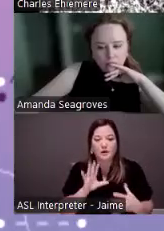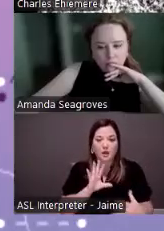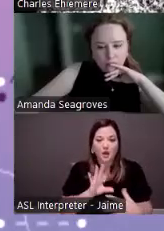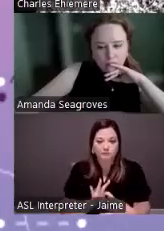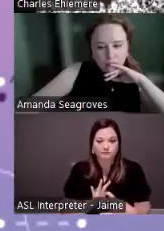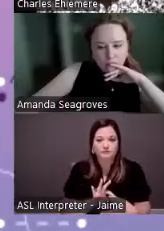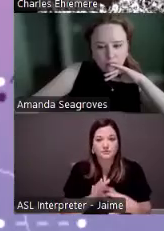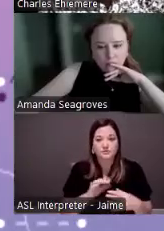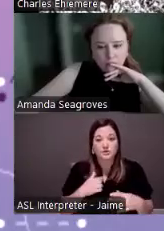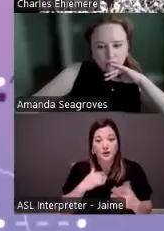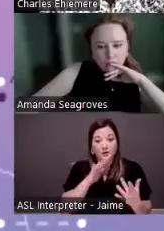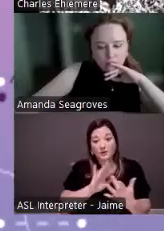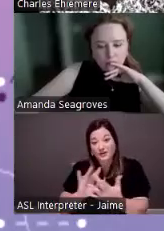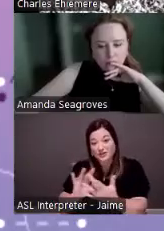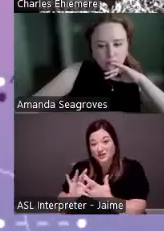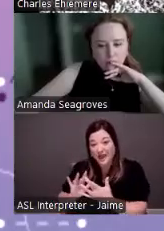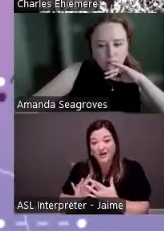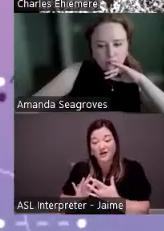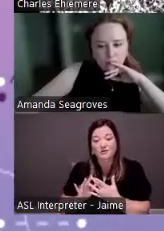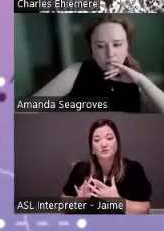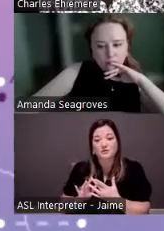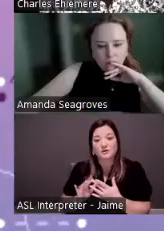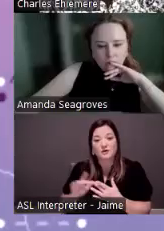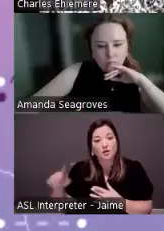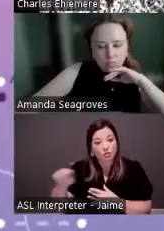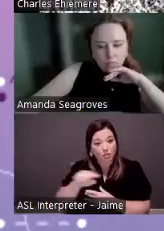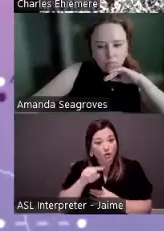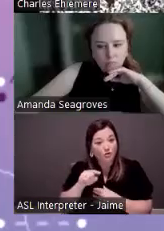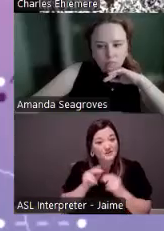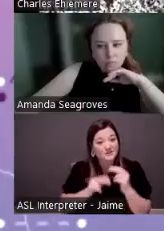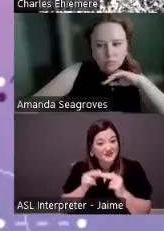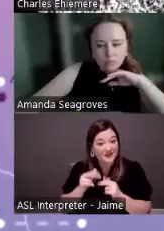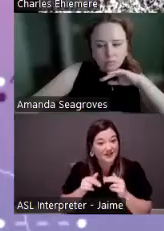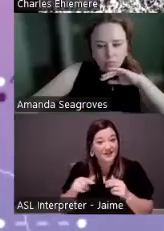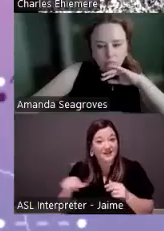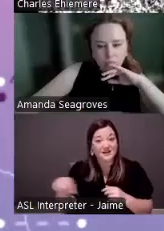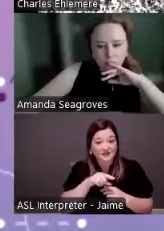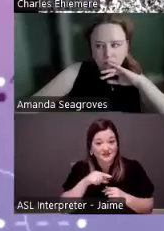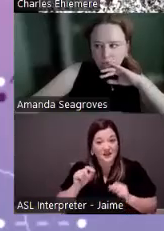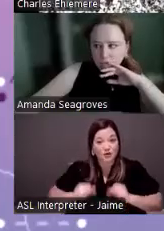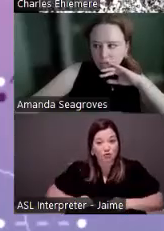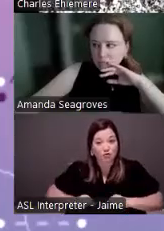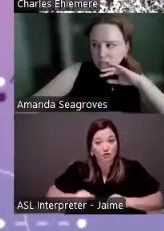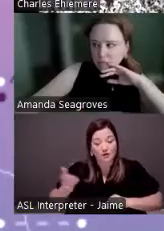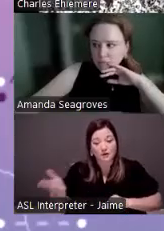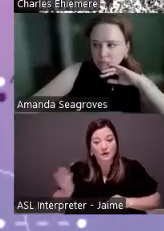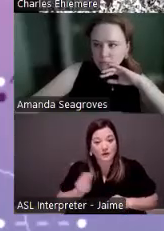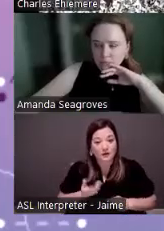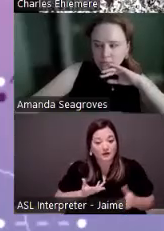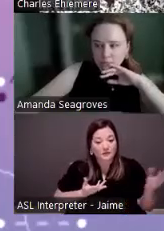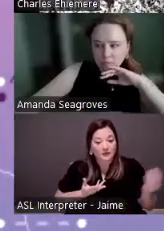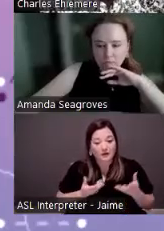to the facilities, so those facilities were able to give me number of the women that